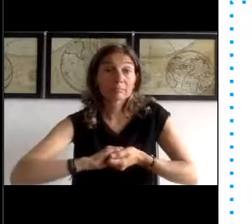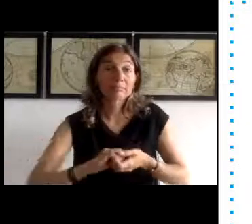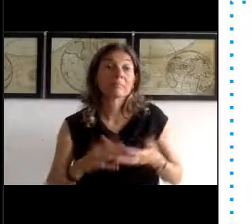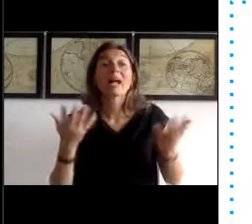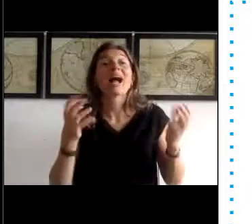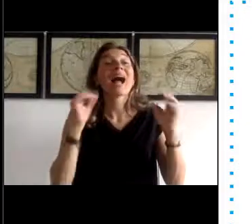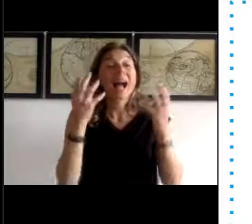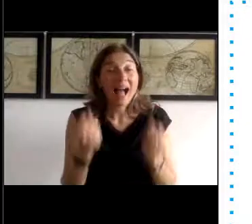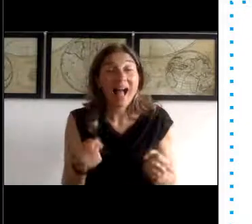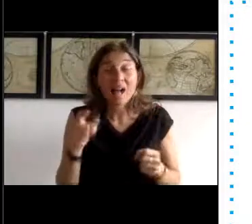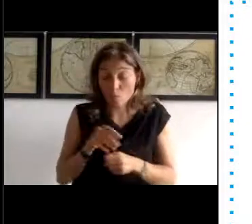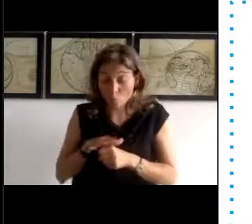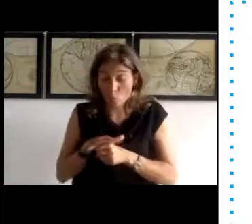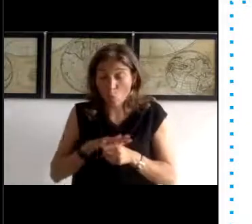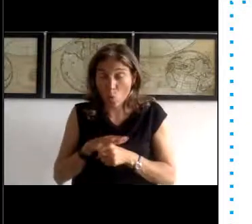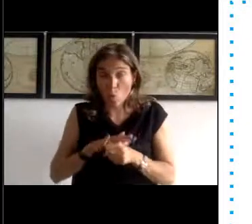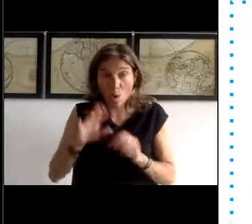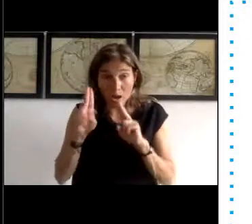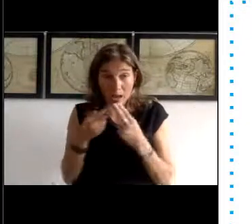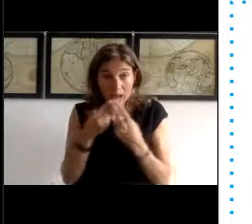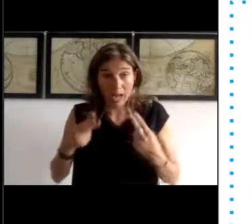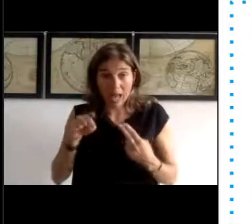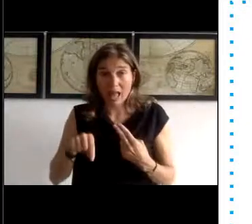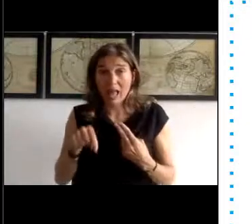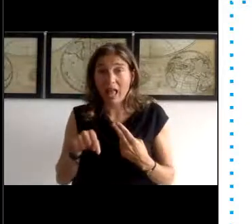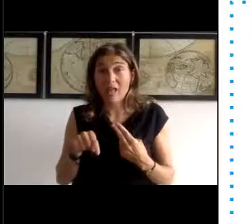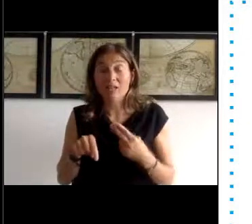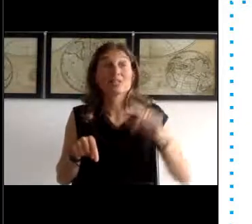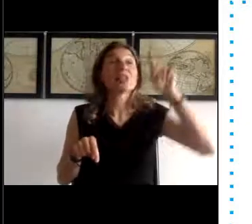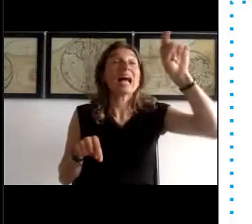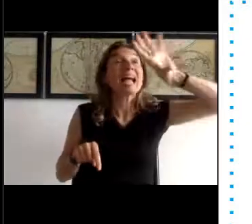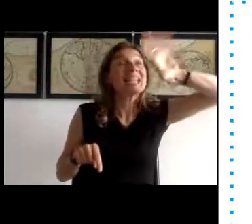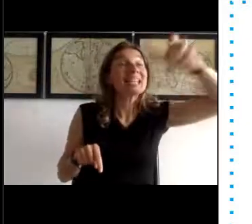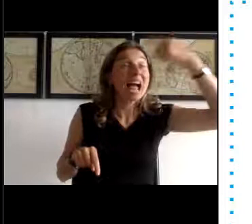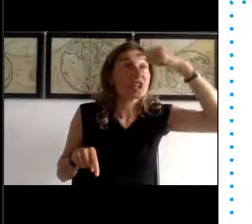as for inclusion and diversity and participants with special needs